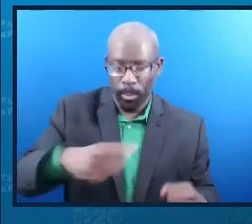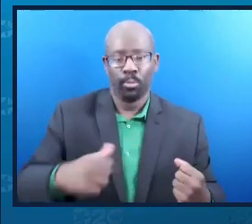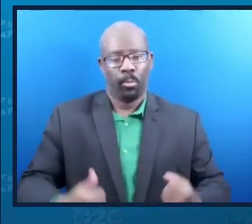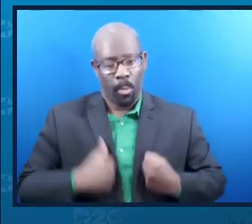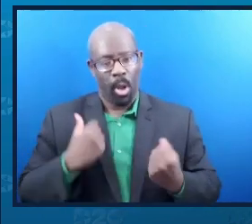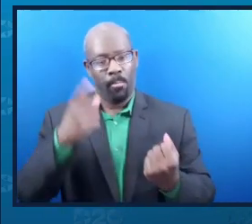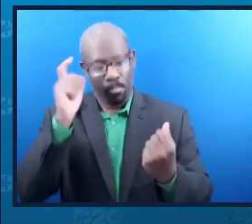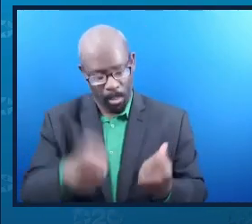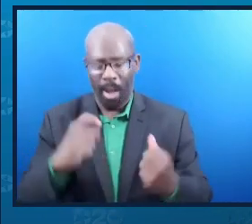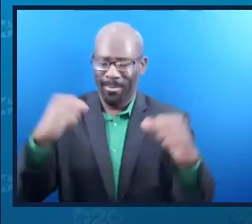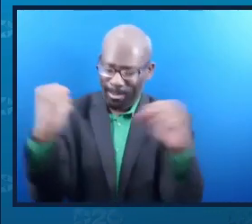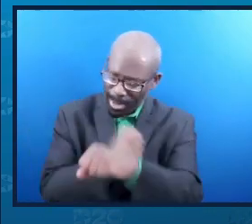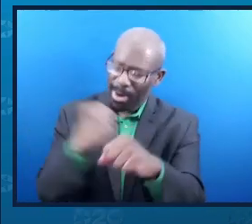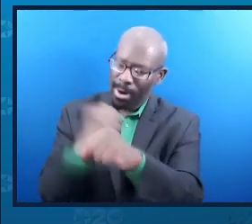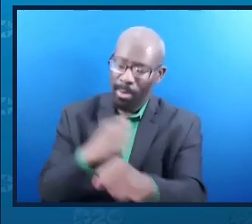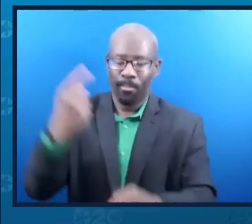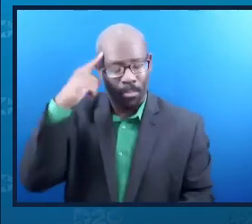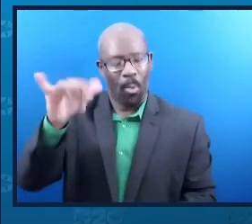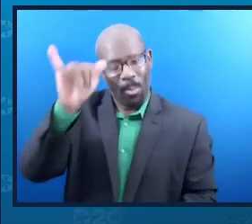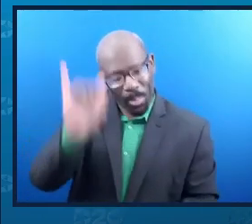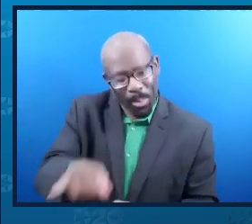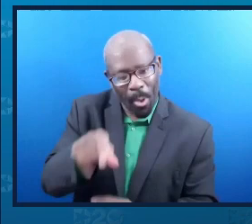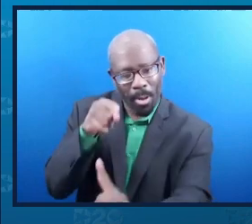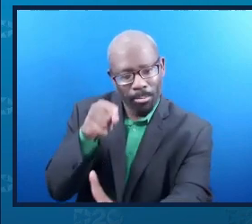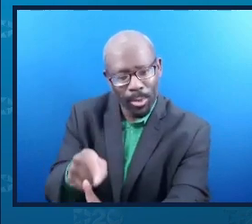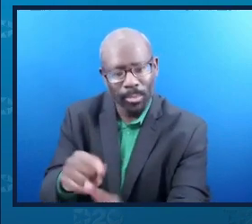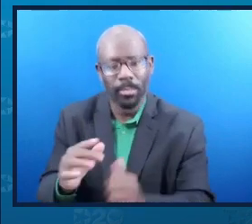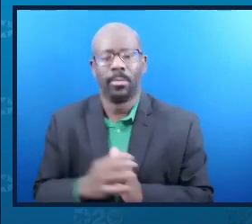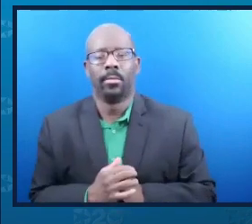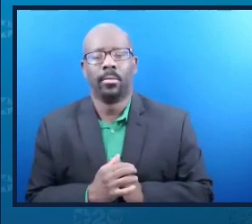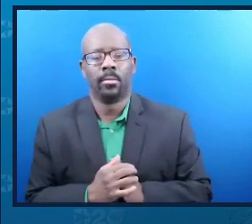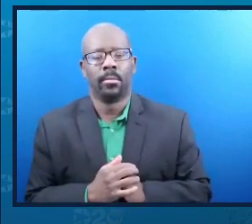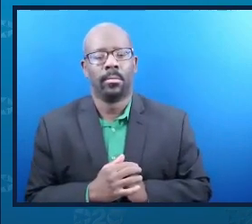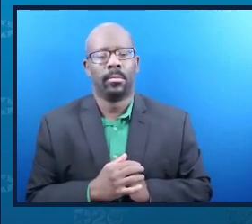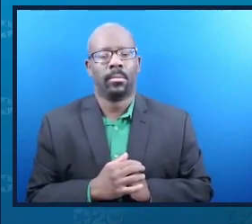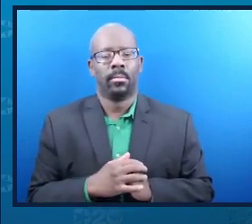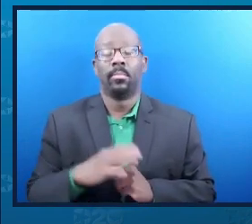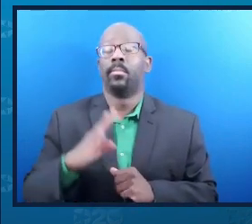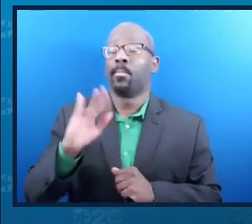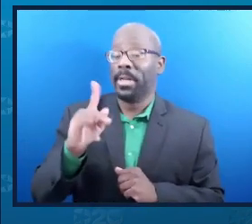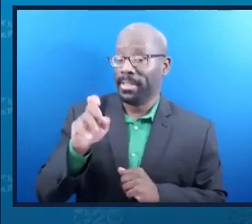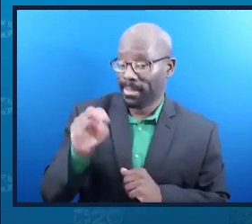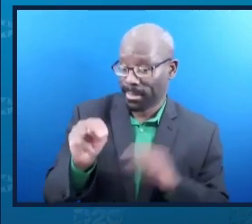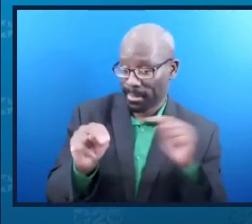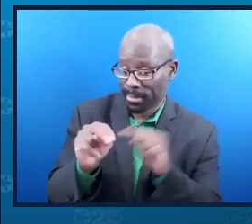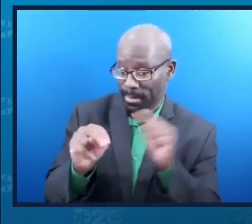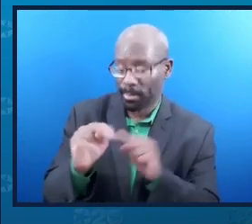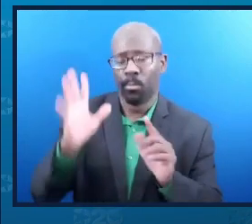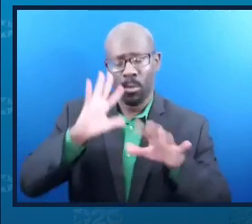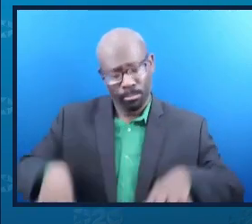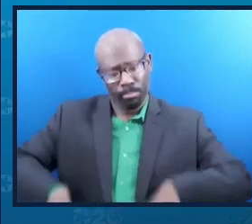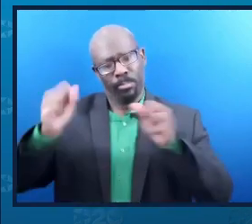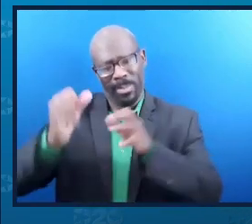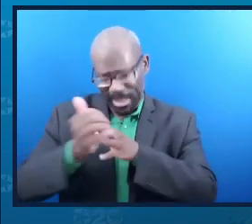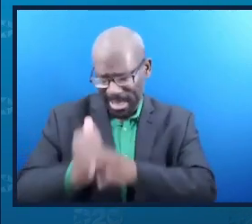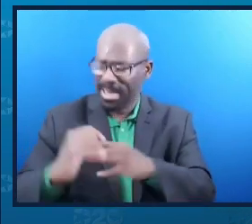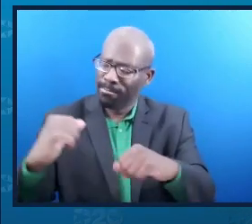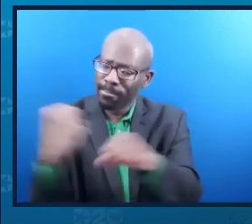FOR. JOE BIDEN IS THAT KIND OF LEADER. I CREATED THE JOYFUL HEART